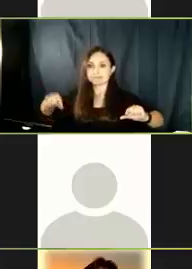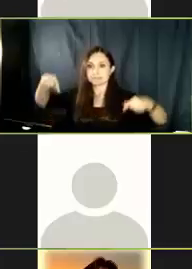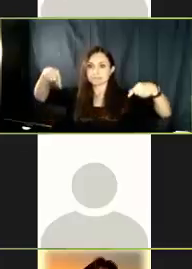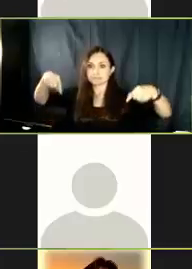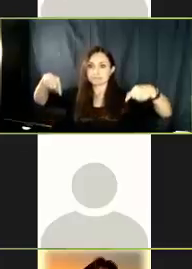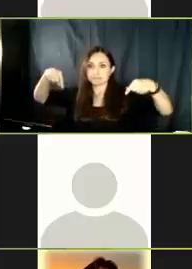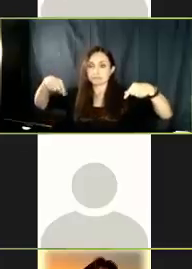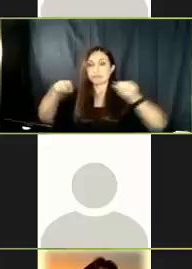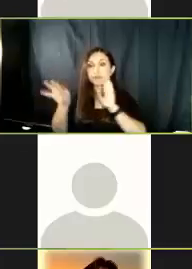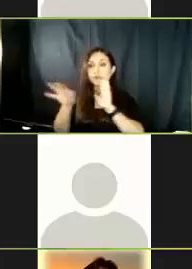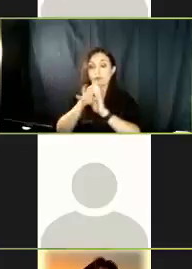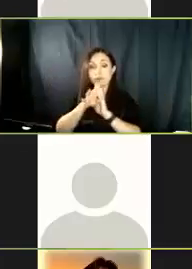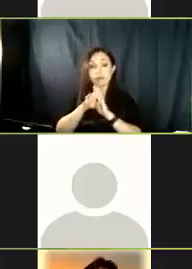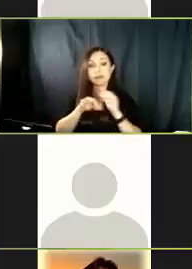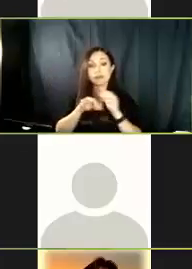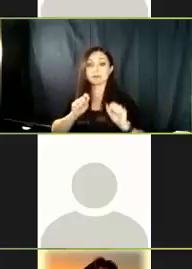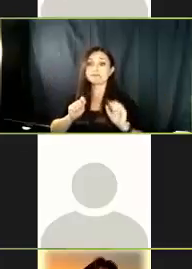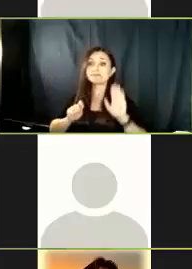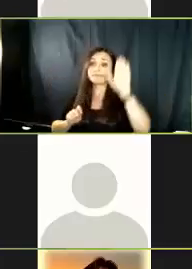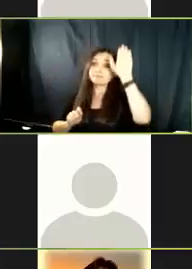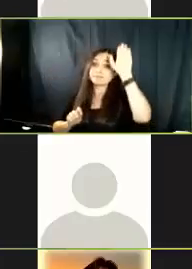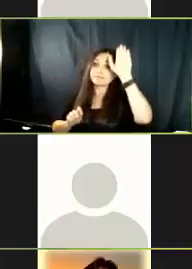Here you'll find the buttons to raise your hand and use emoticons.